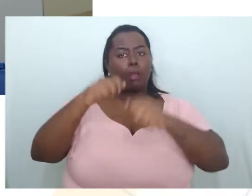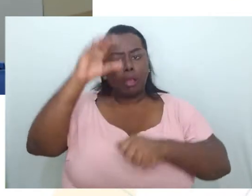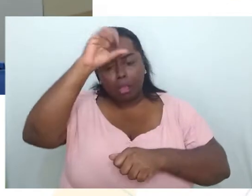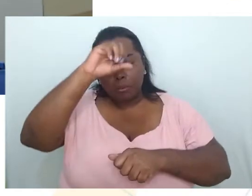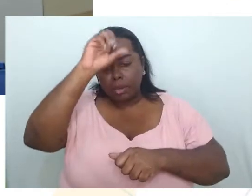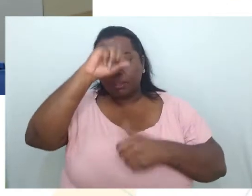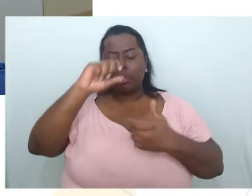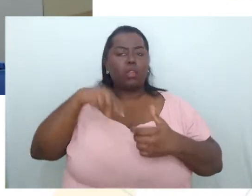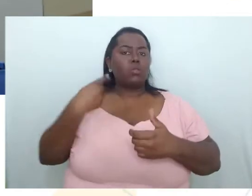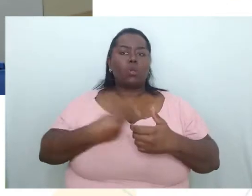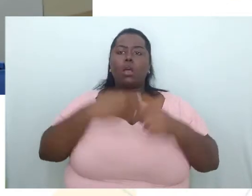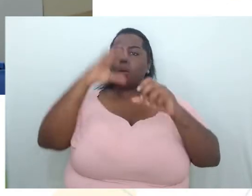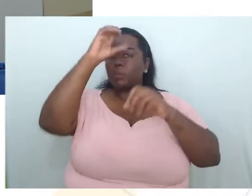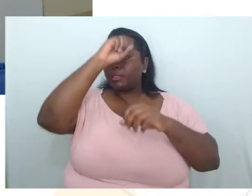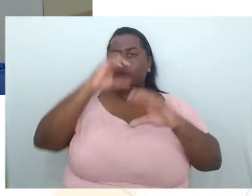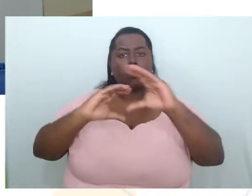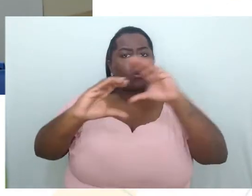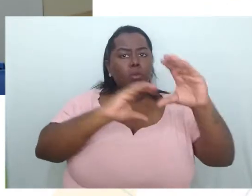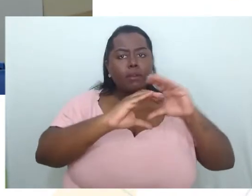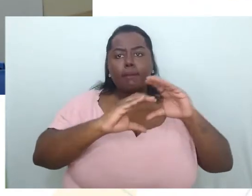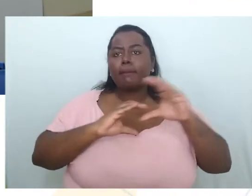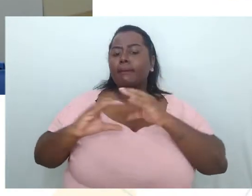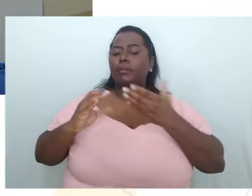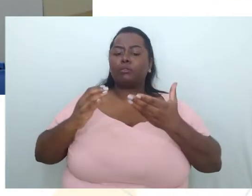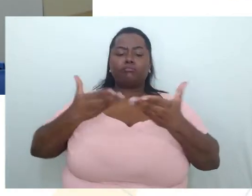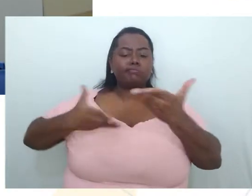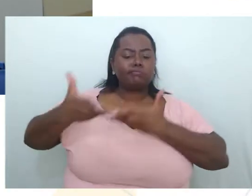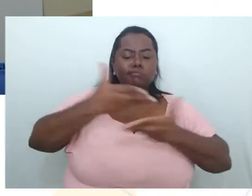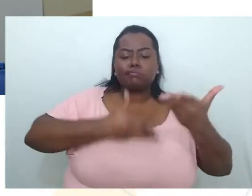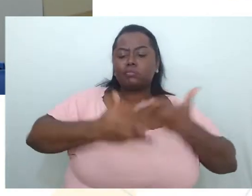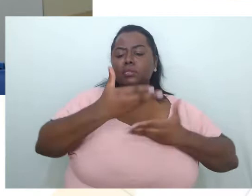having a Telenor and in those kinds of things in this part of the world